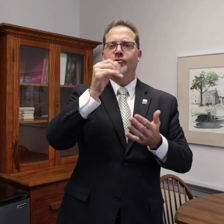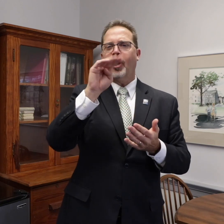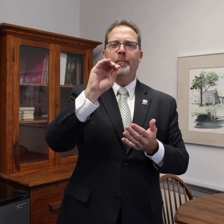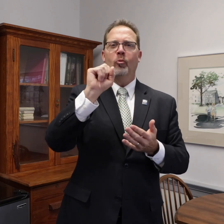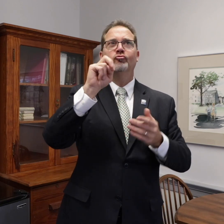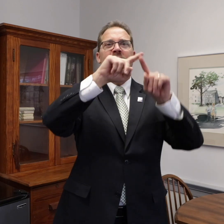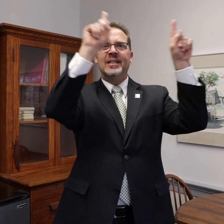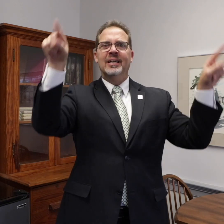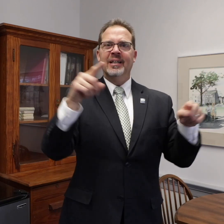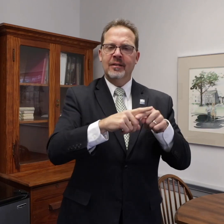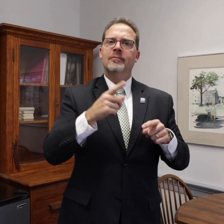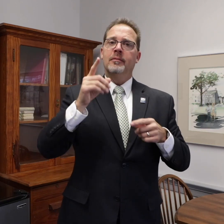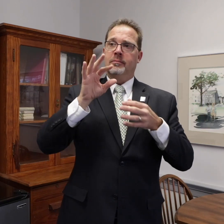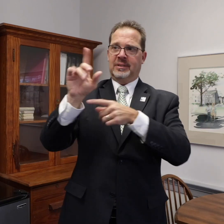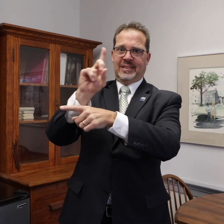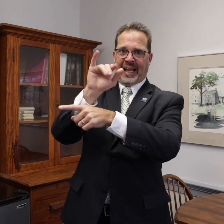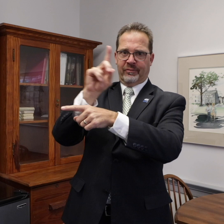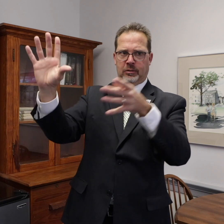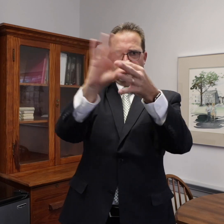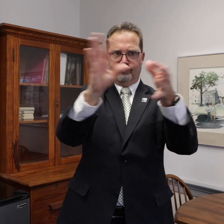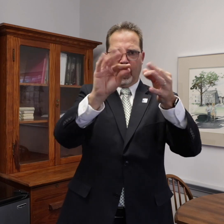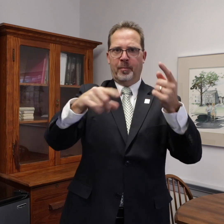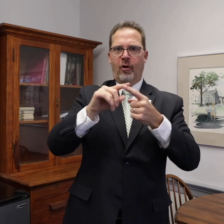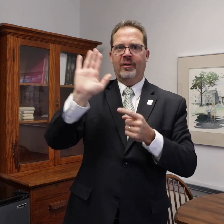kind of support will have a significant impact on our Deaf and Hard of Hearing students.